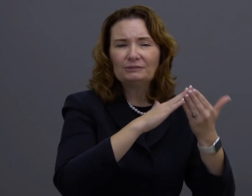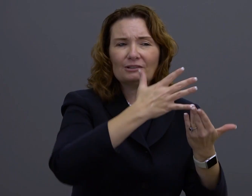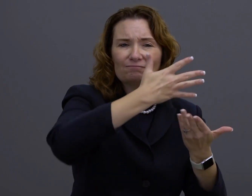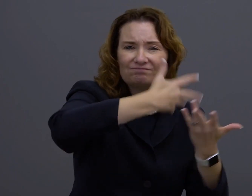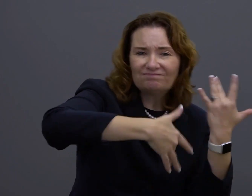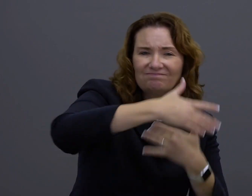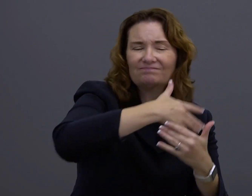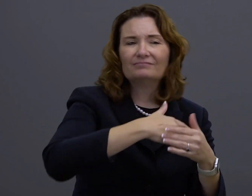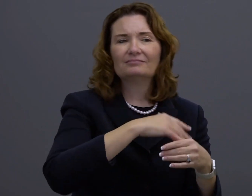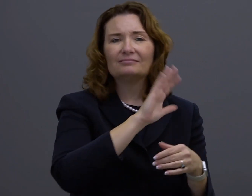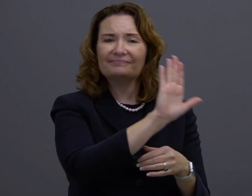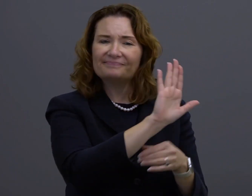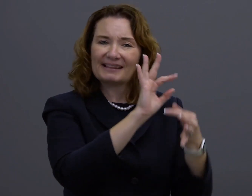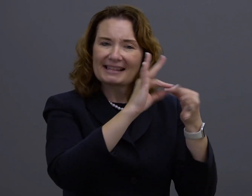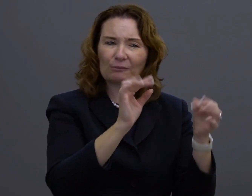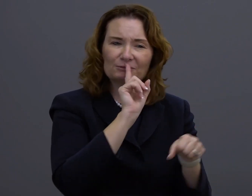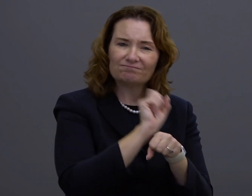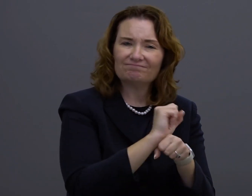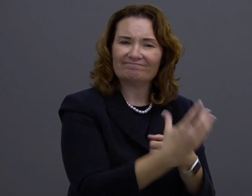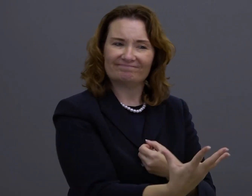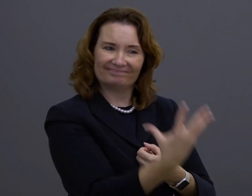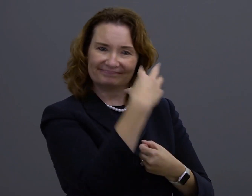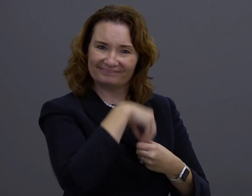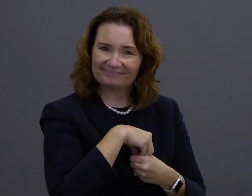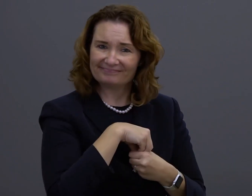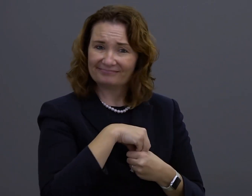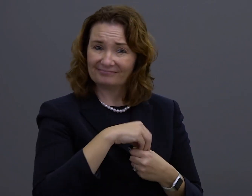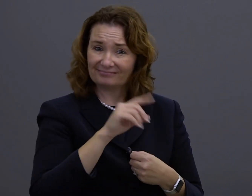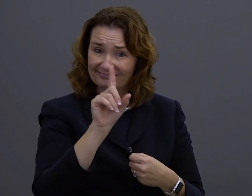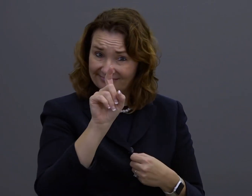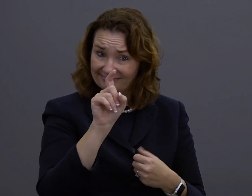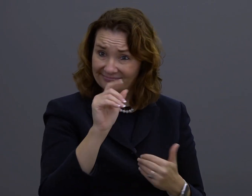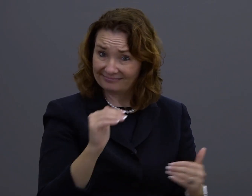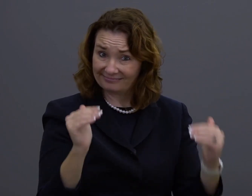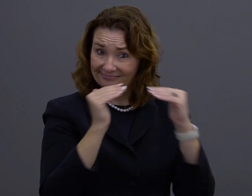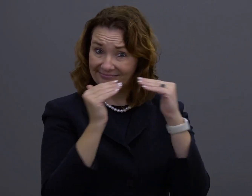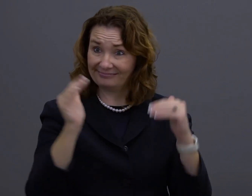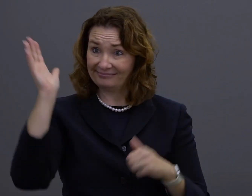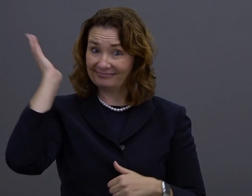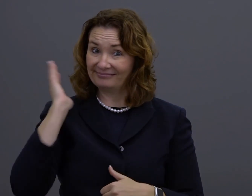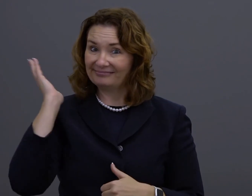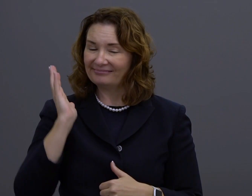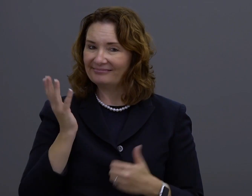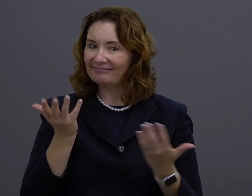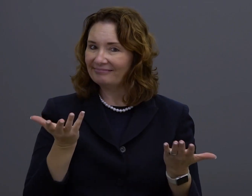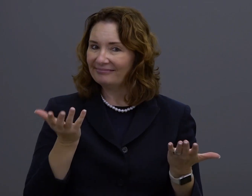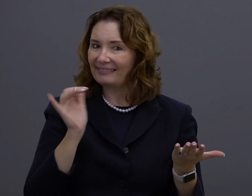and cultural understanding still exists today as it did previously among the newer generations of interpreters.